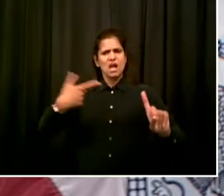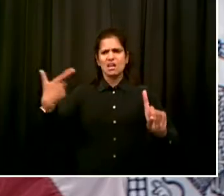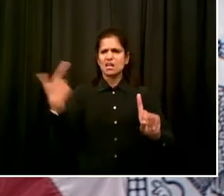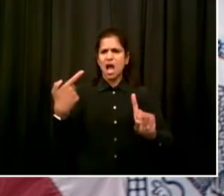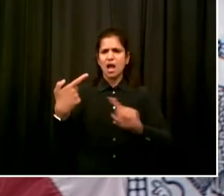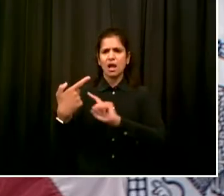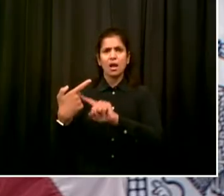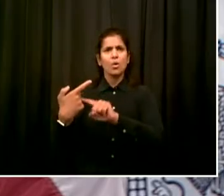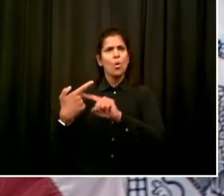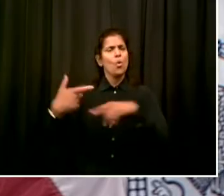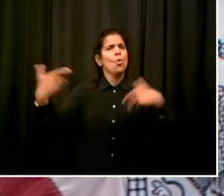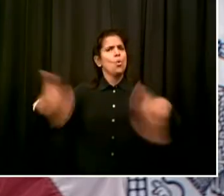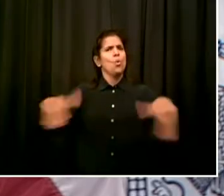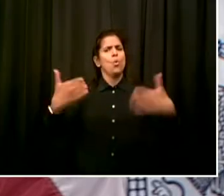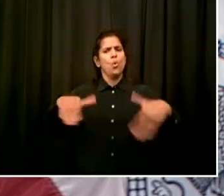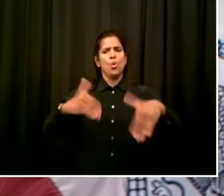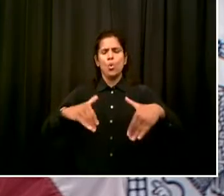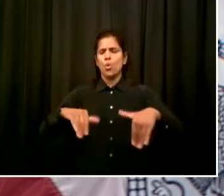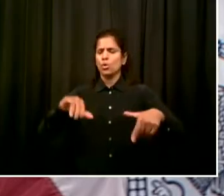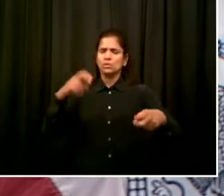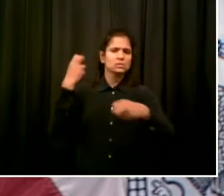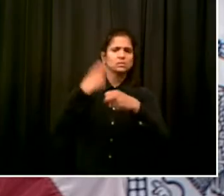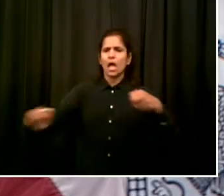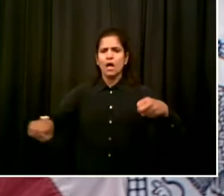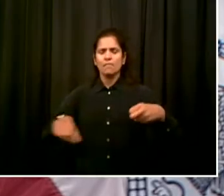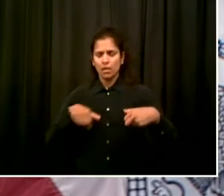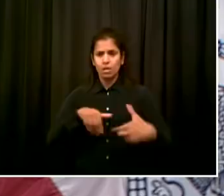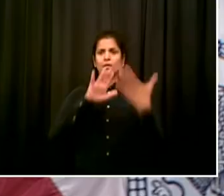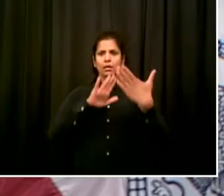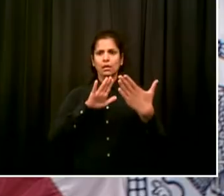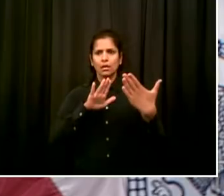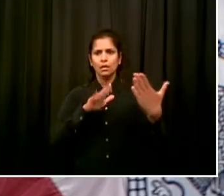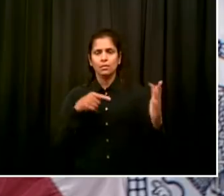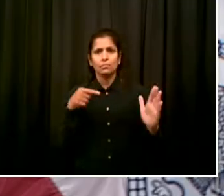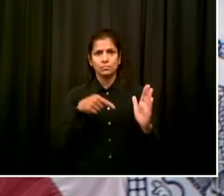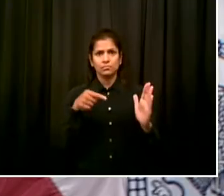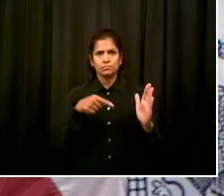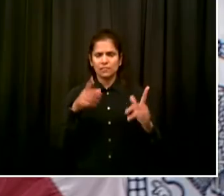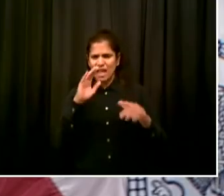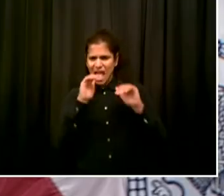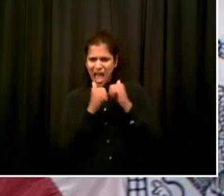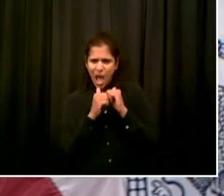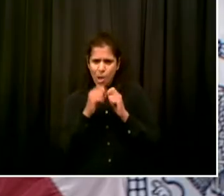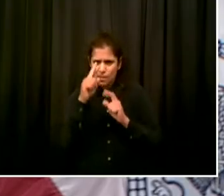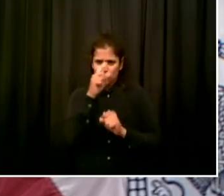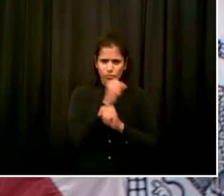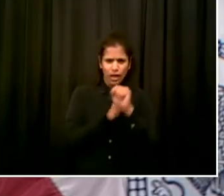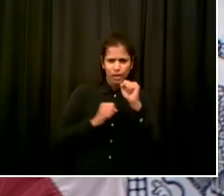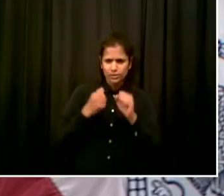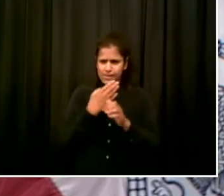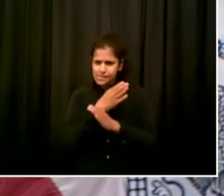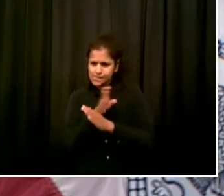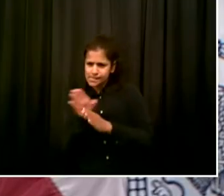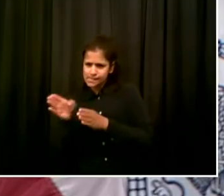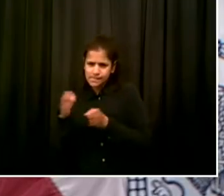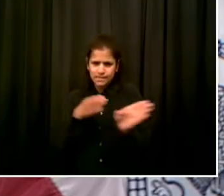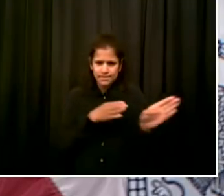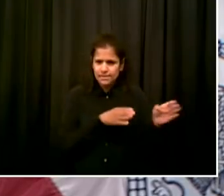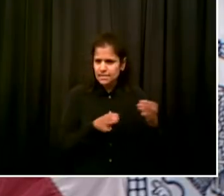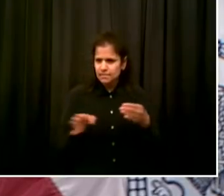FORWARD AND FIGHT BACK THIS GUN VIOLENCE LATELY . I